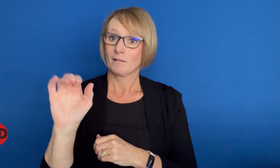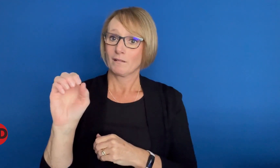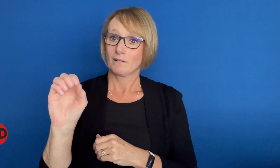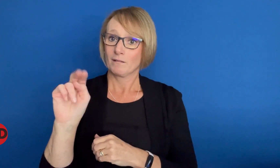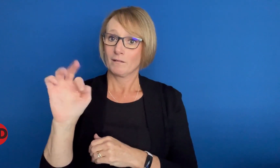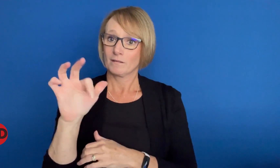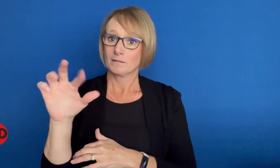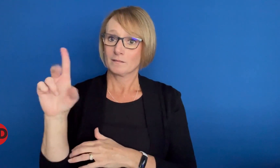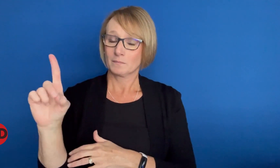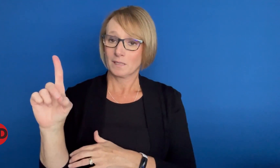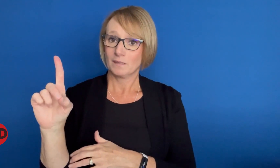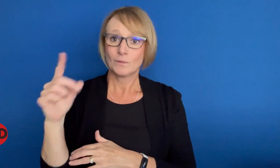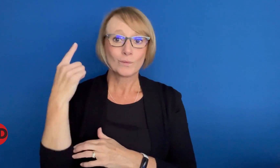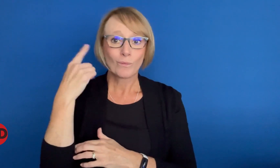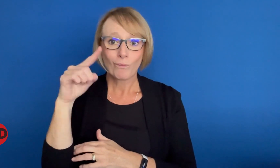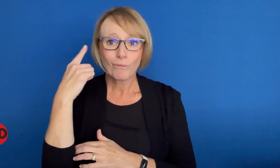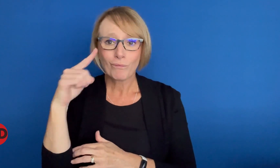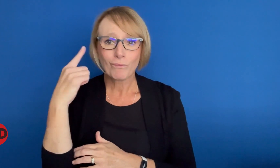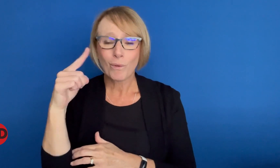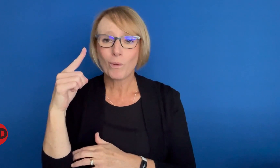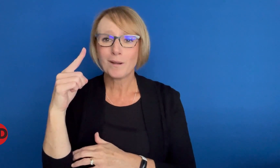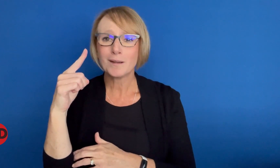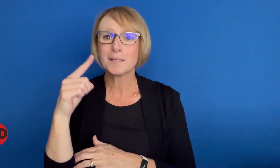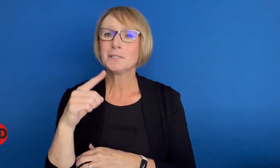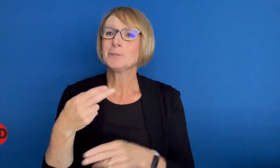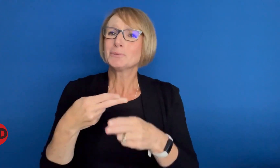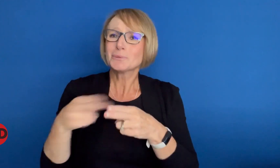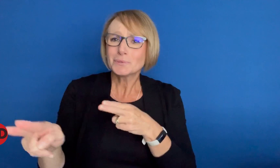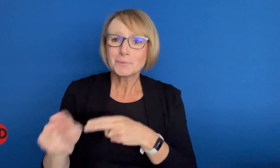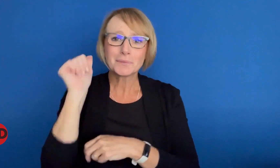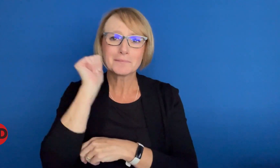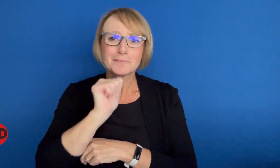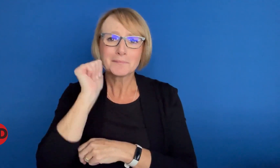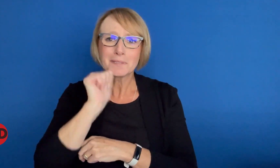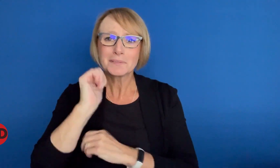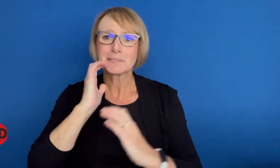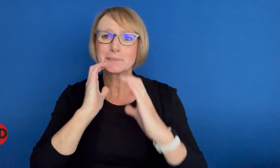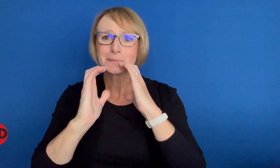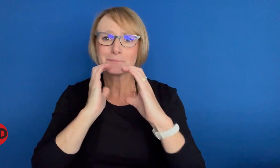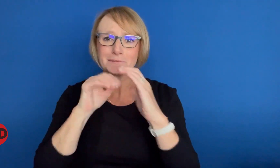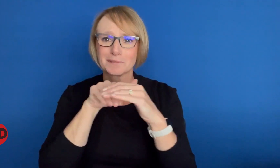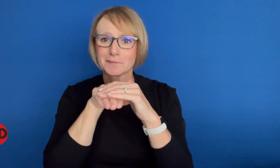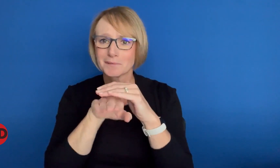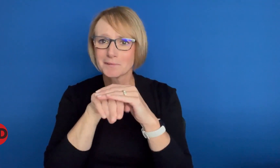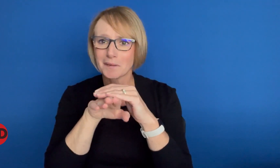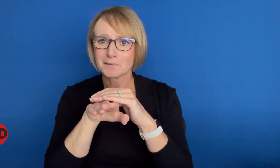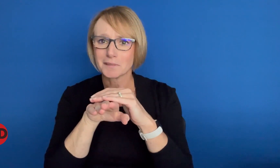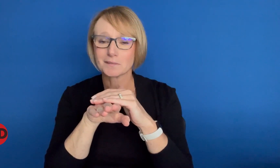impromptu conversations and situations that require immediate communication.